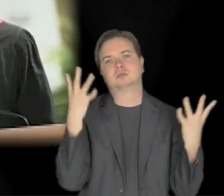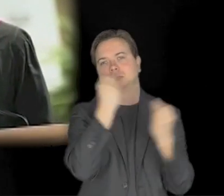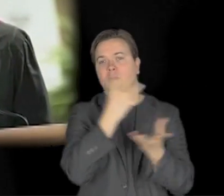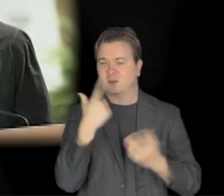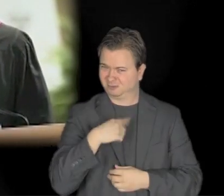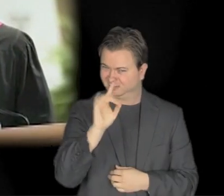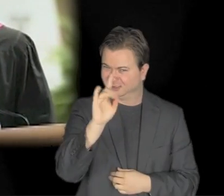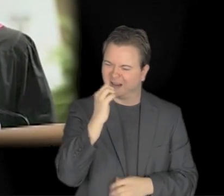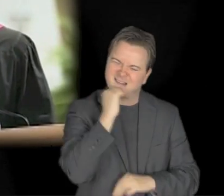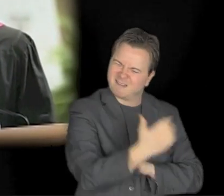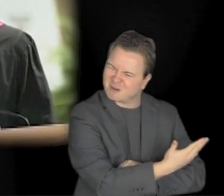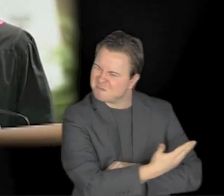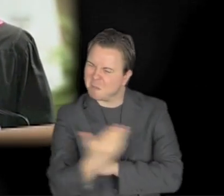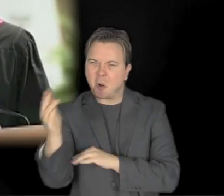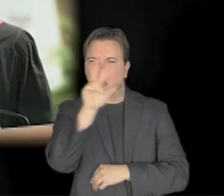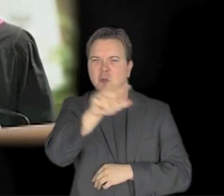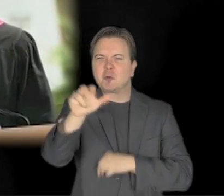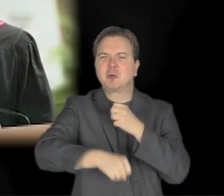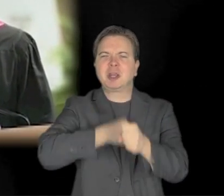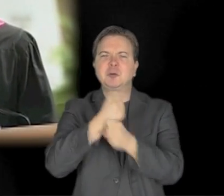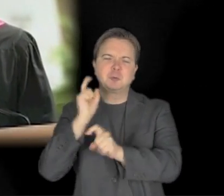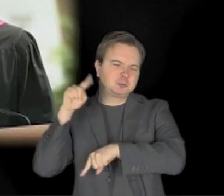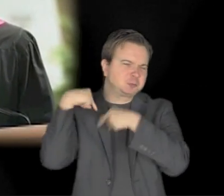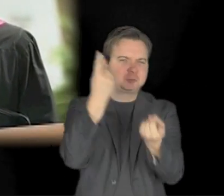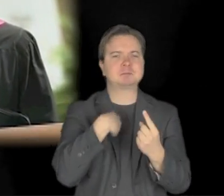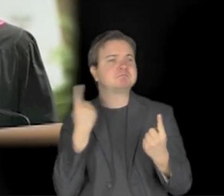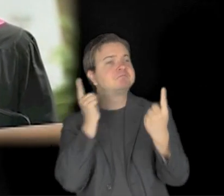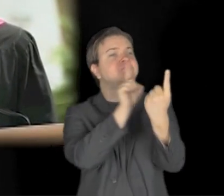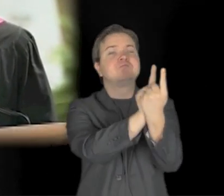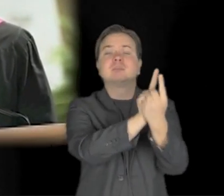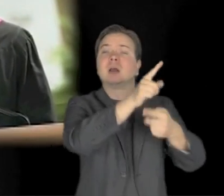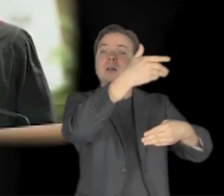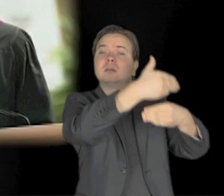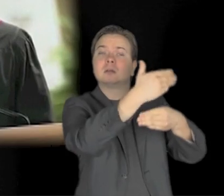mirror every morning and asked myself: "If today were the last day of my life, would